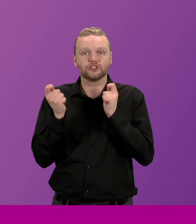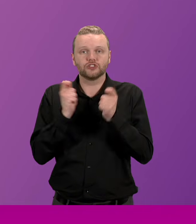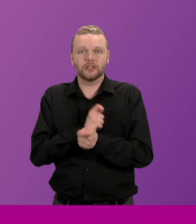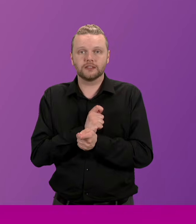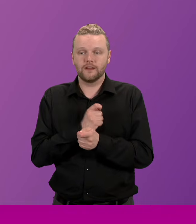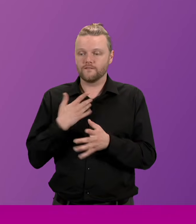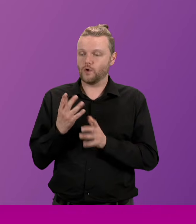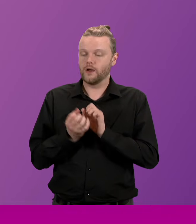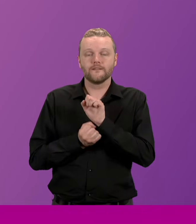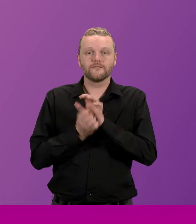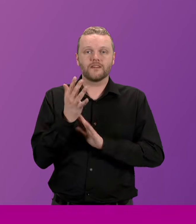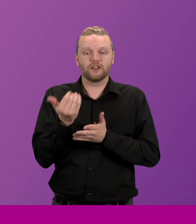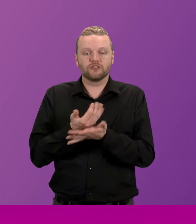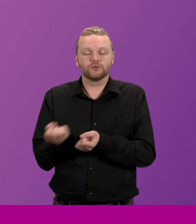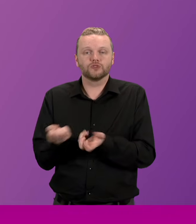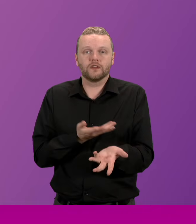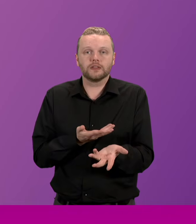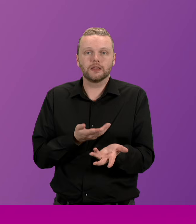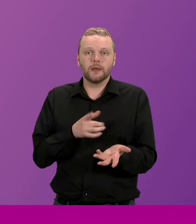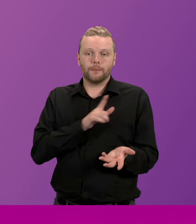of the Fire and Rescue Service because of the implications of climate change.